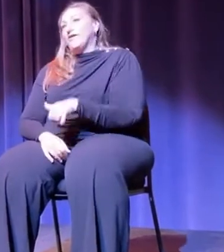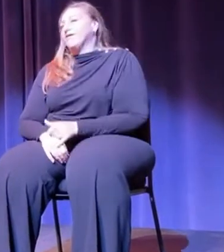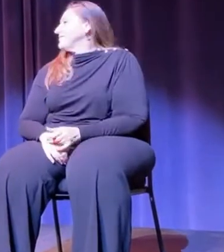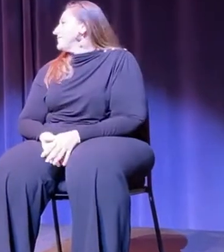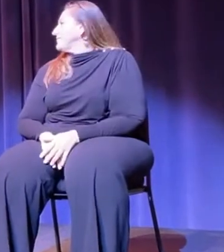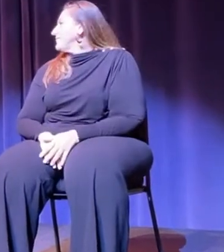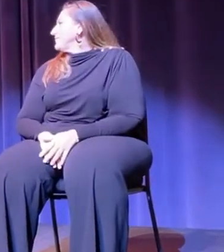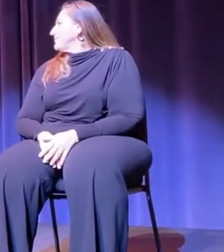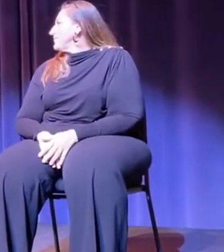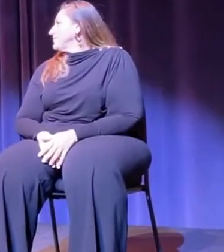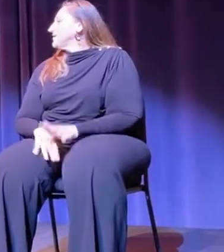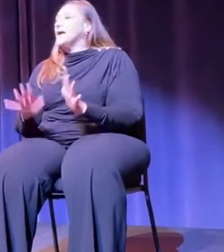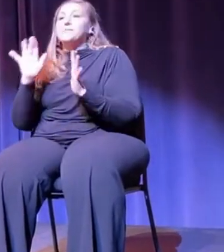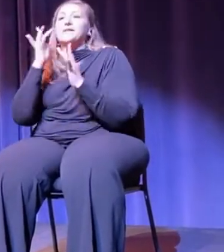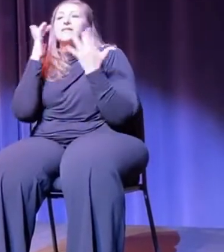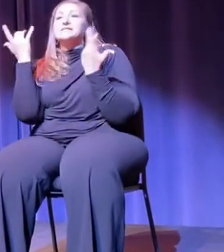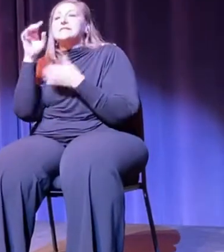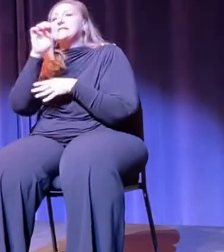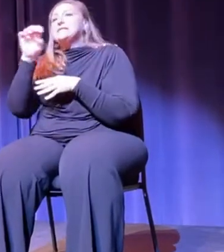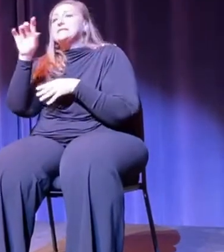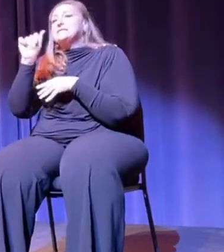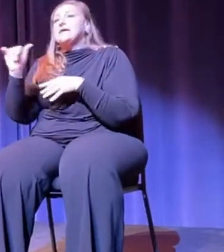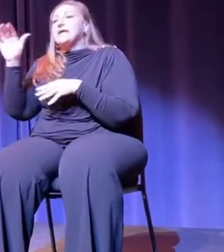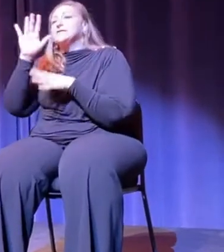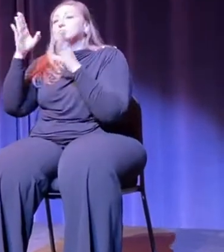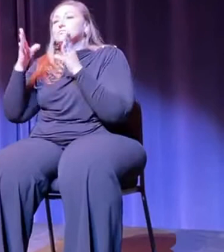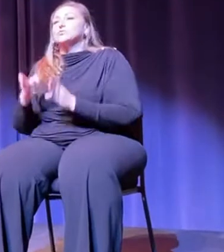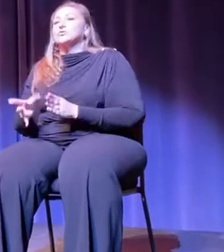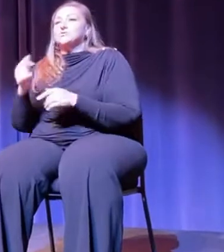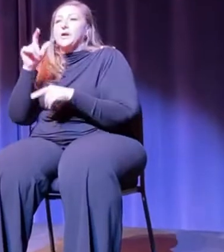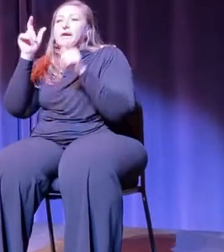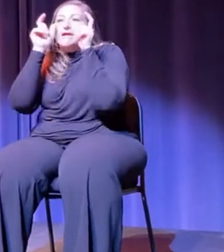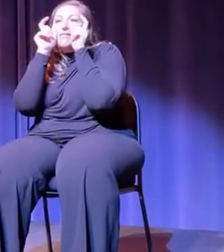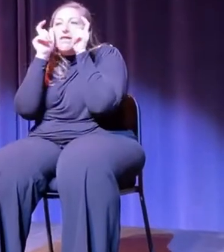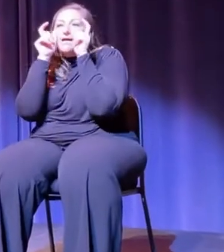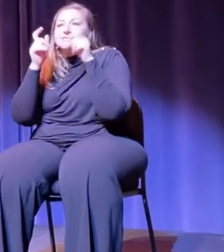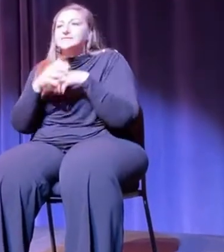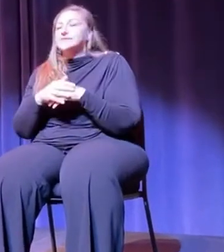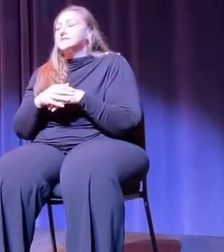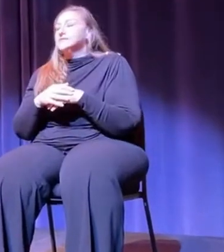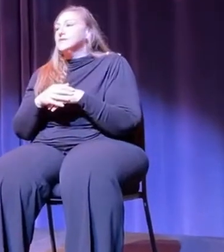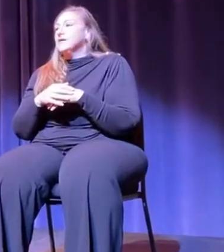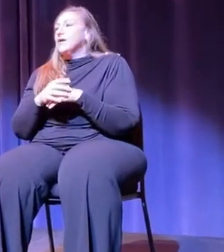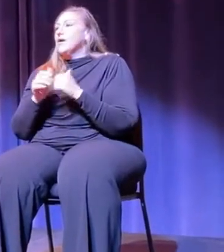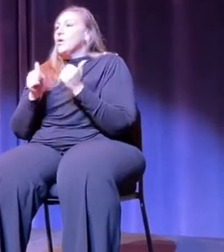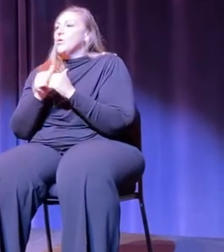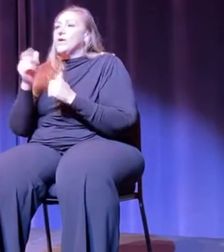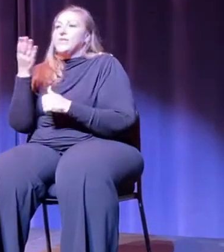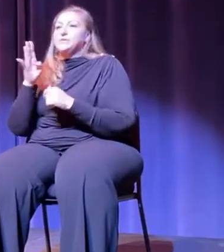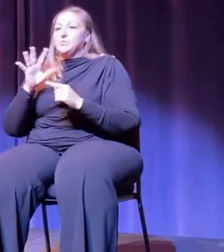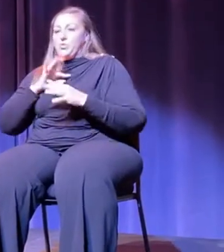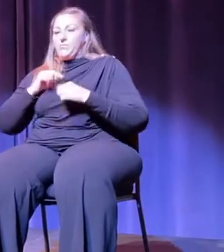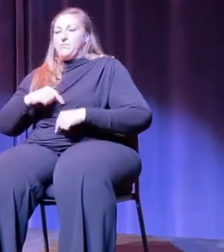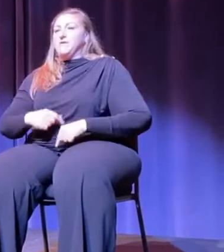I am a light-skinned East Asian person wearing glasses with a blue button down, necklace